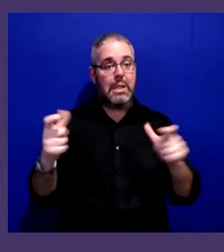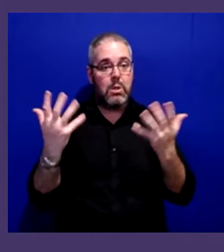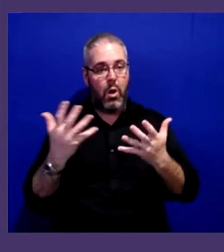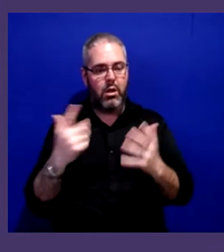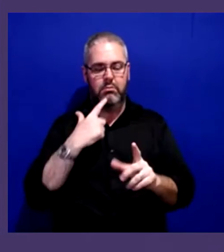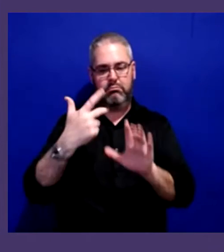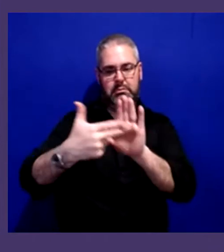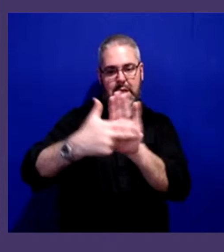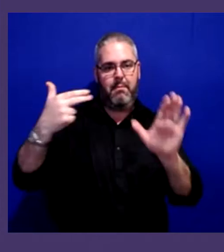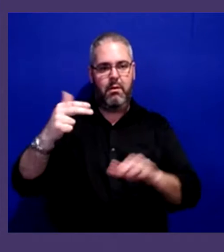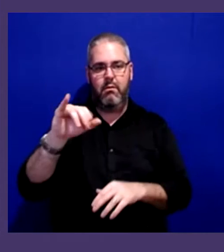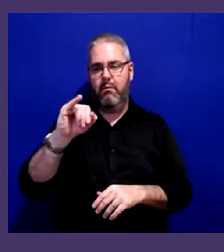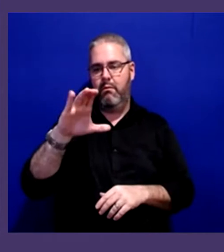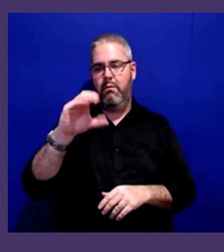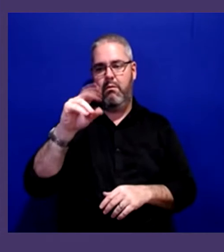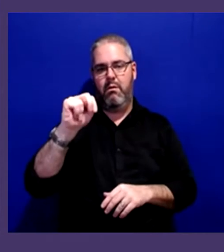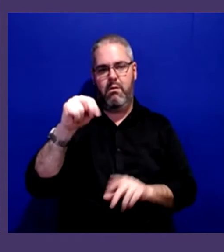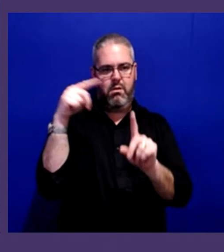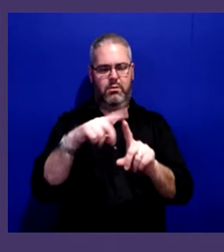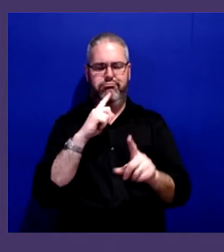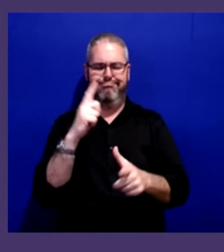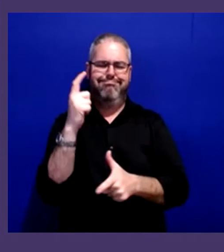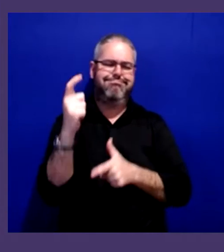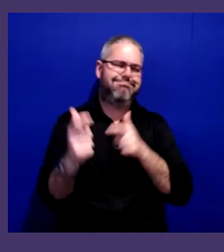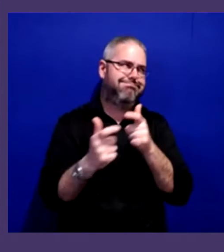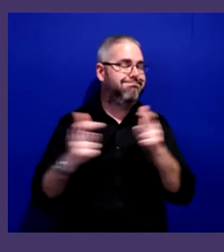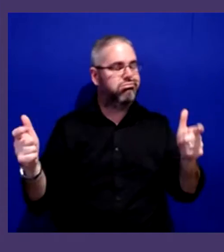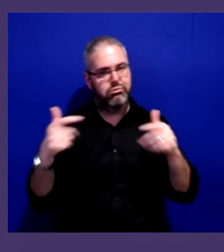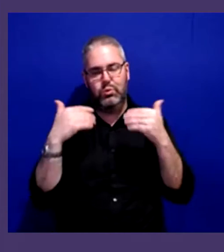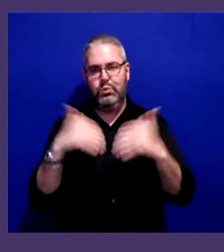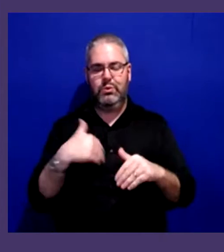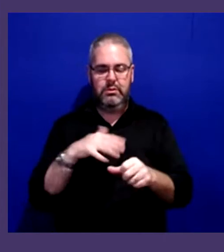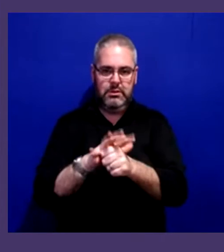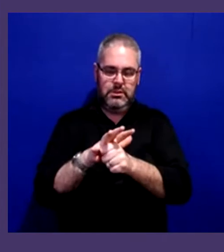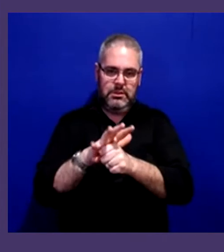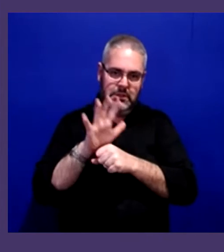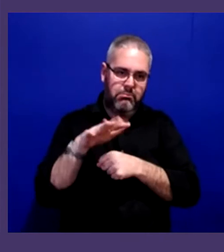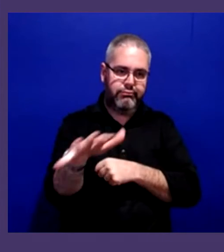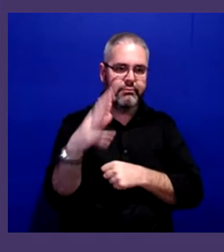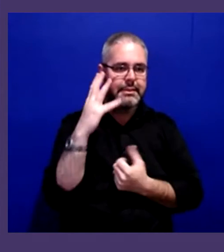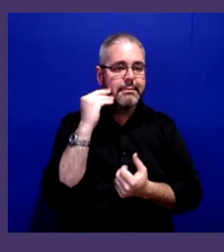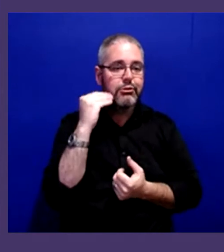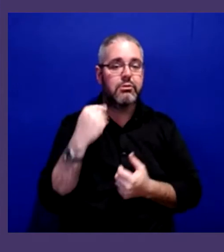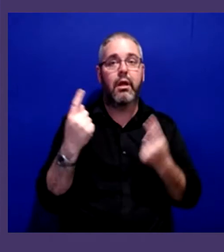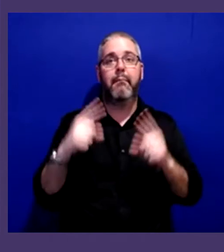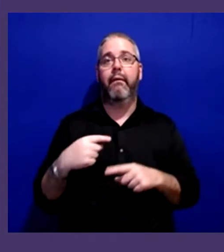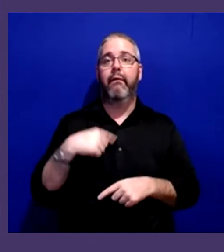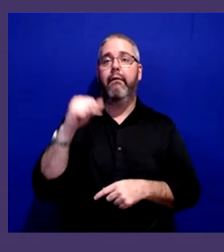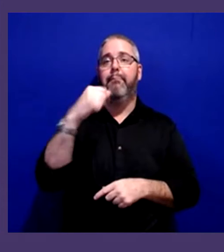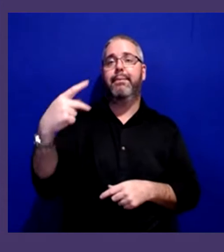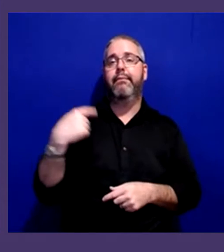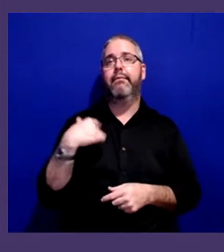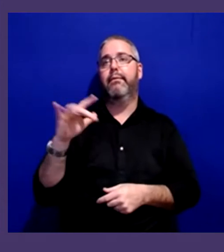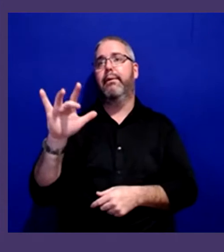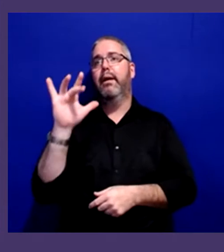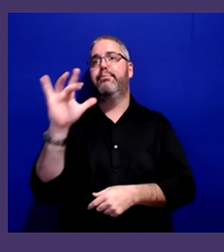This is a massive one. I know I have plenty of experiences where I open up an app and it has images that are representing something,